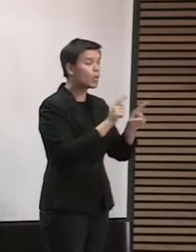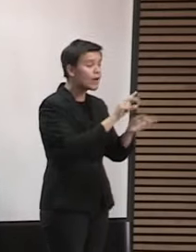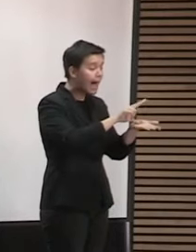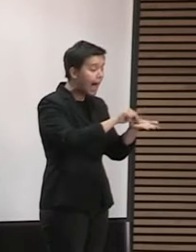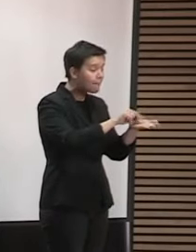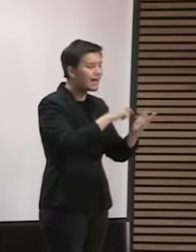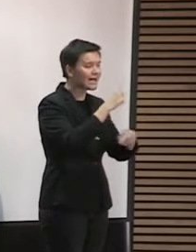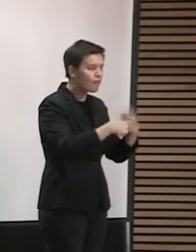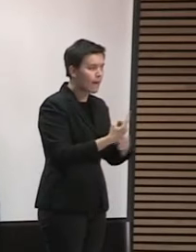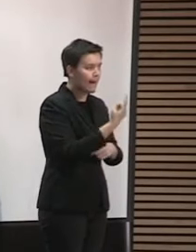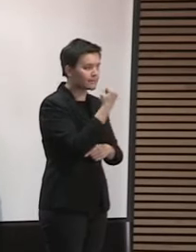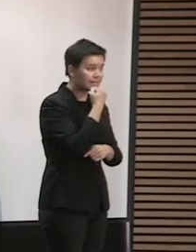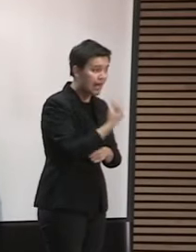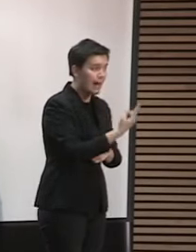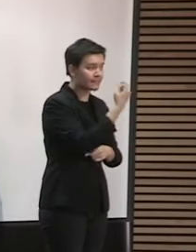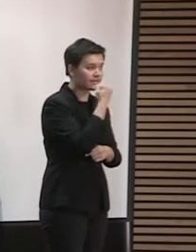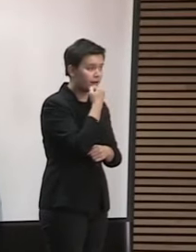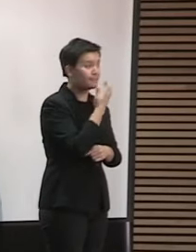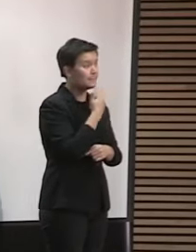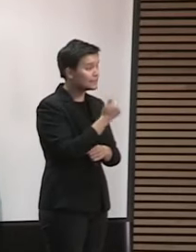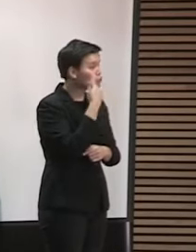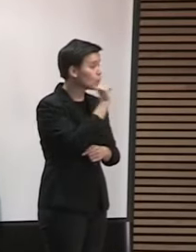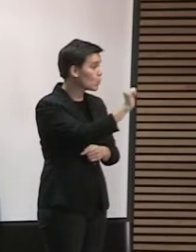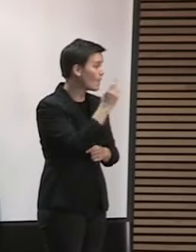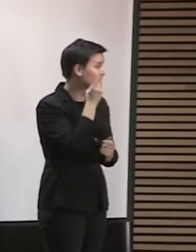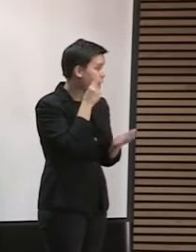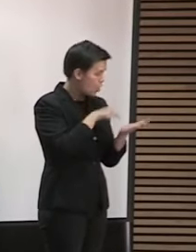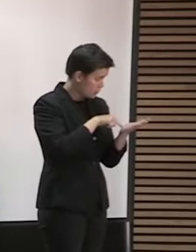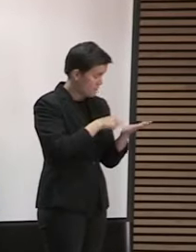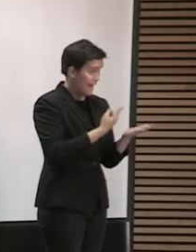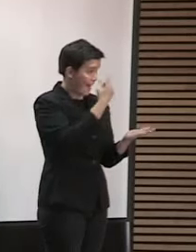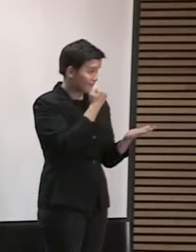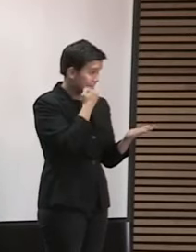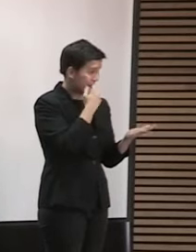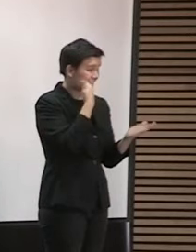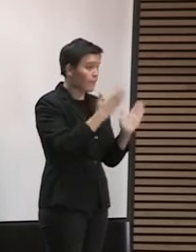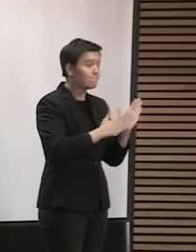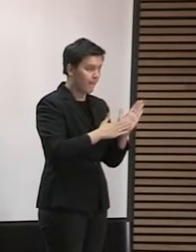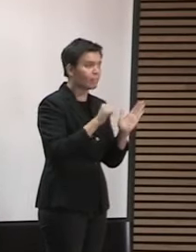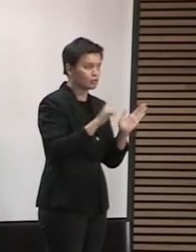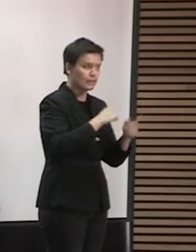management team gets the opportunity to get up and running and, you know, I'm working very closely with the board. I haven't got any